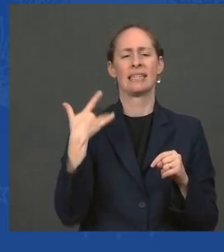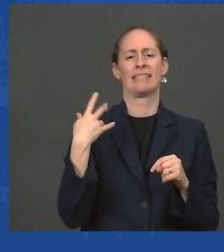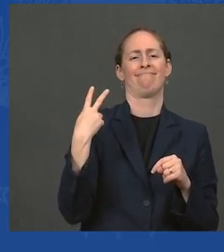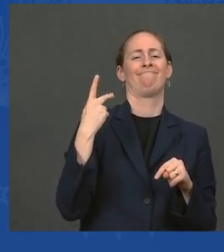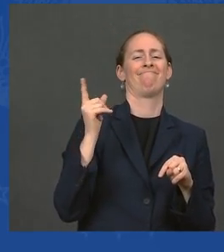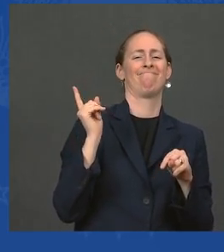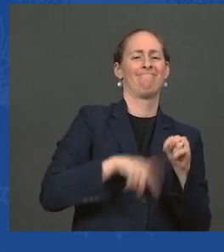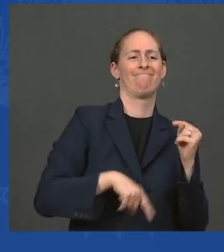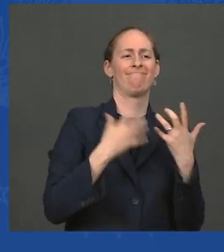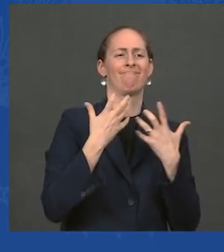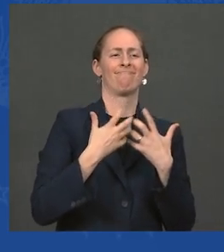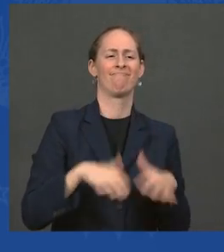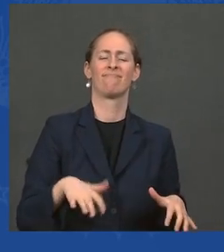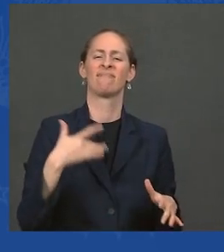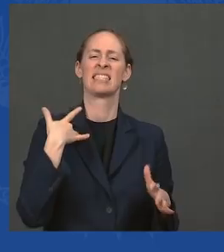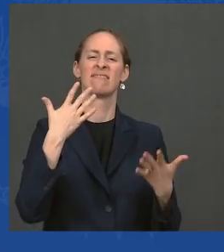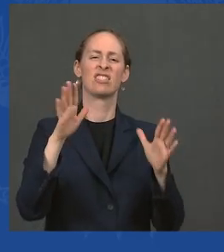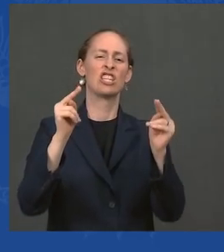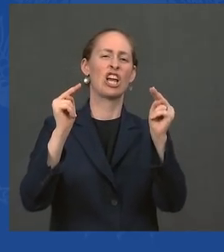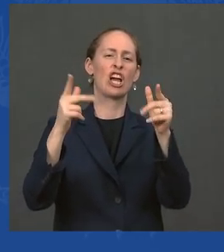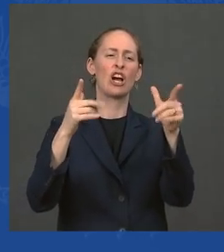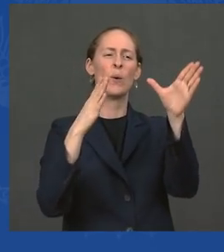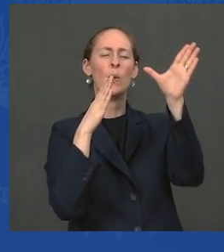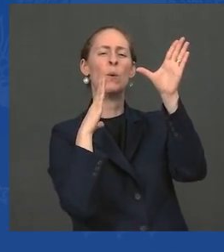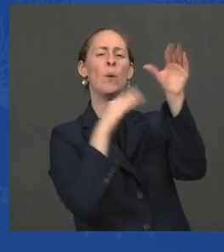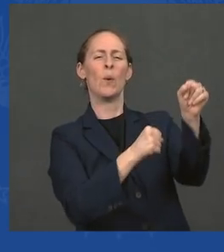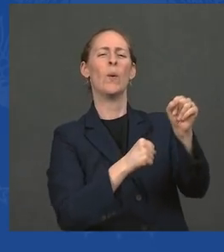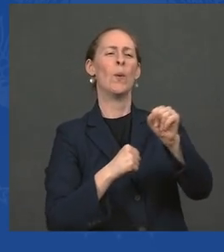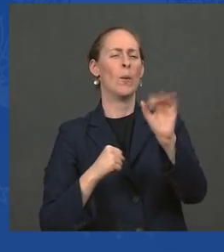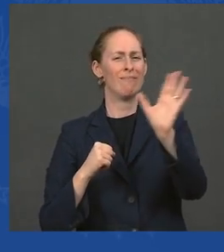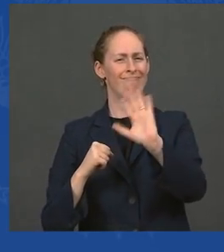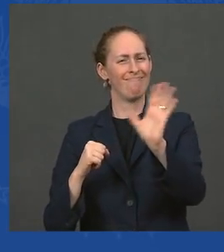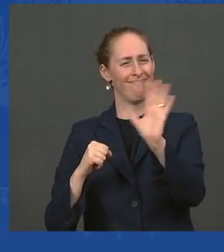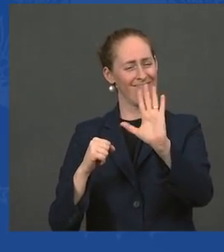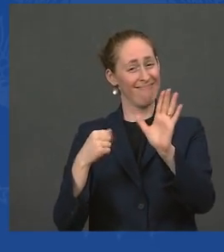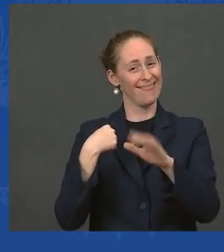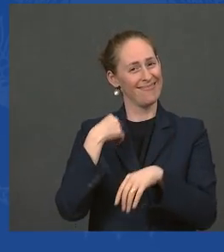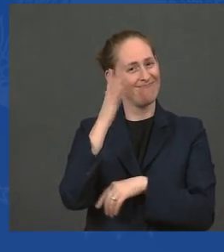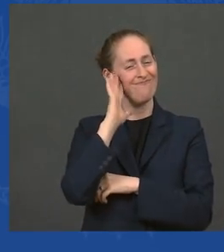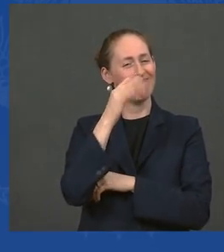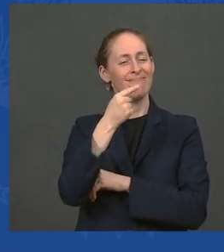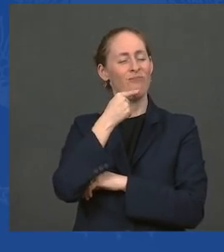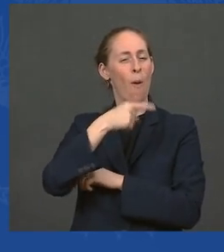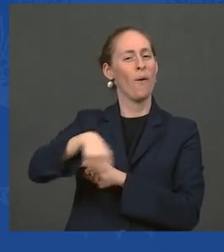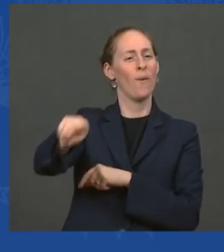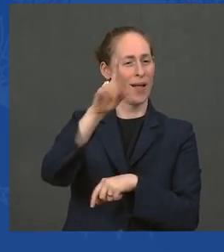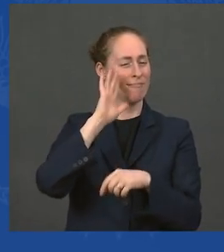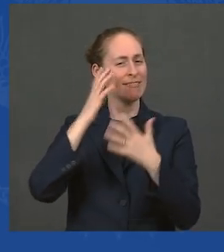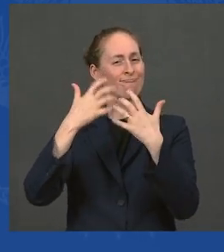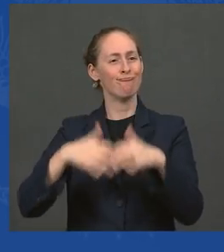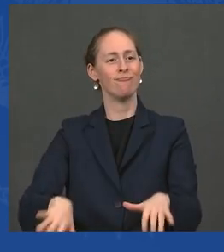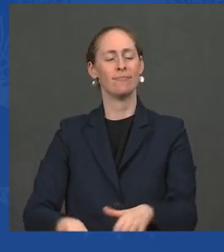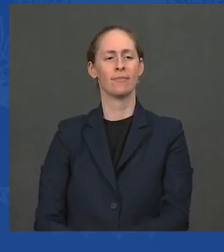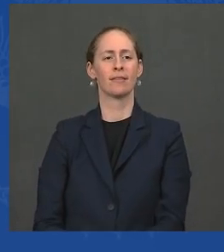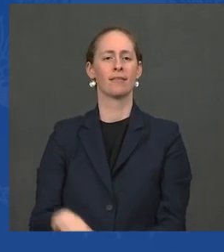from the moment I introduced it. But I think we're going to surprise them because I think people are beginning to figure out what's at stake.